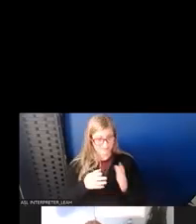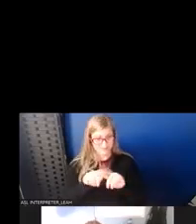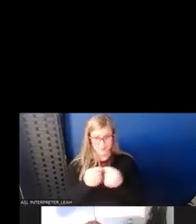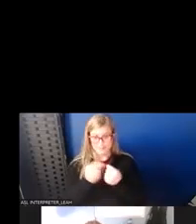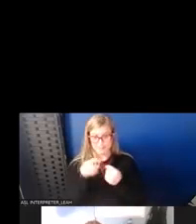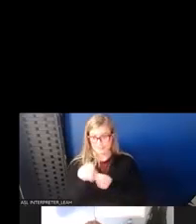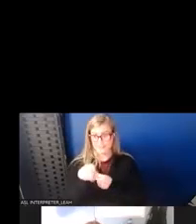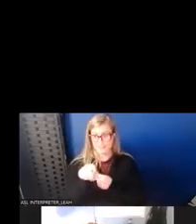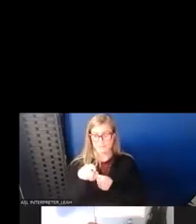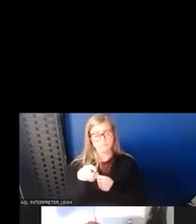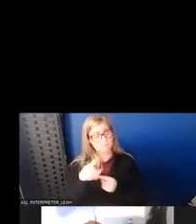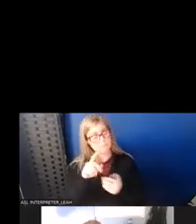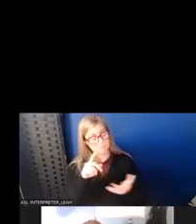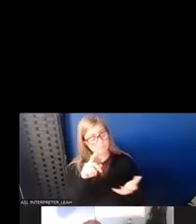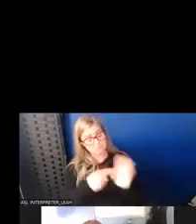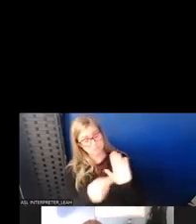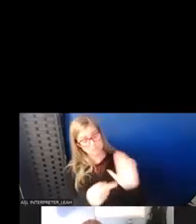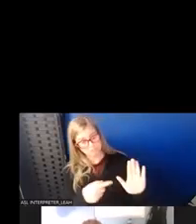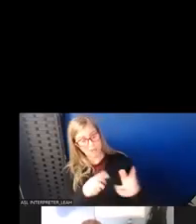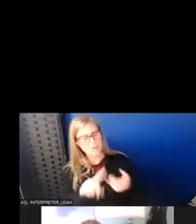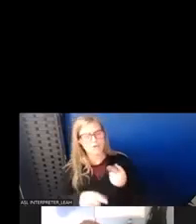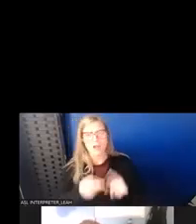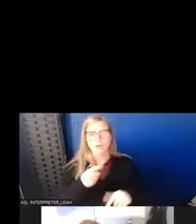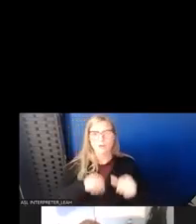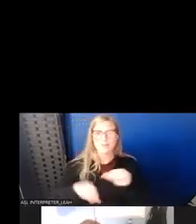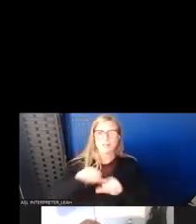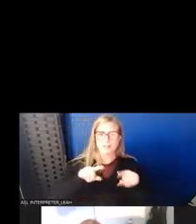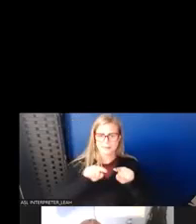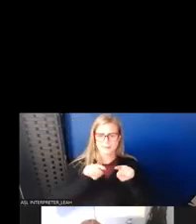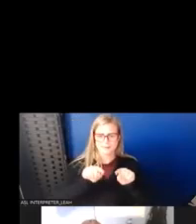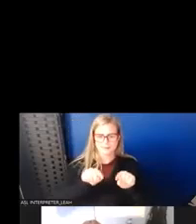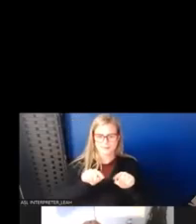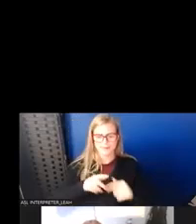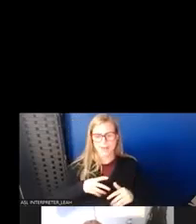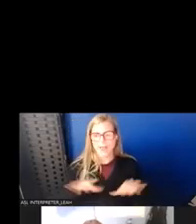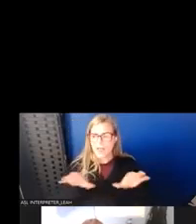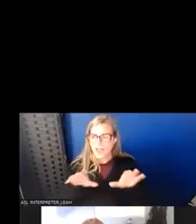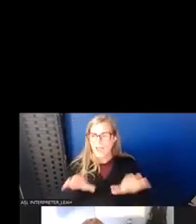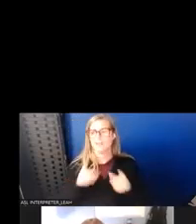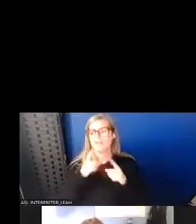each other and we see a very active, successful PI, but maybe